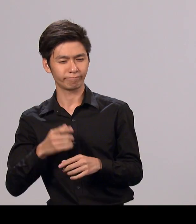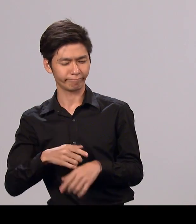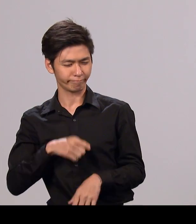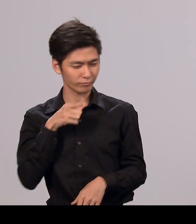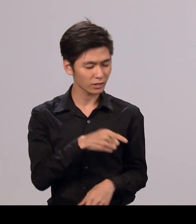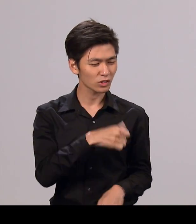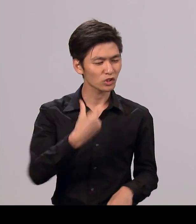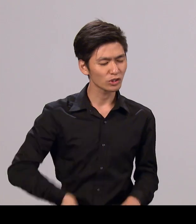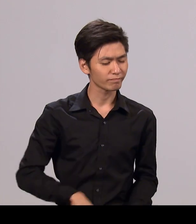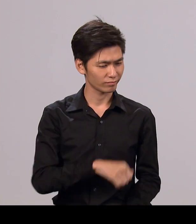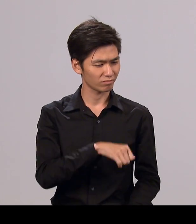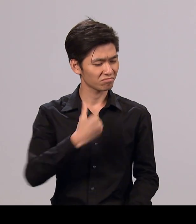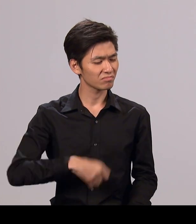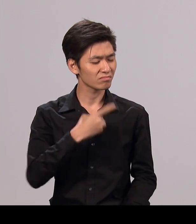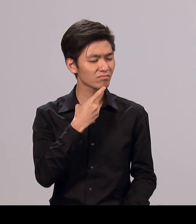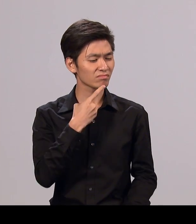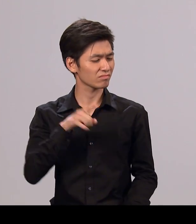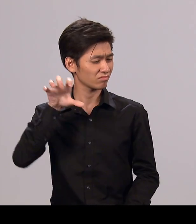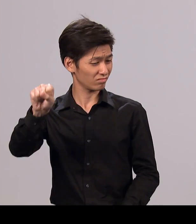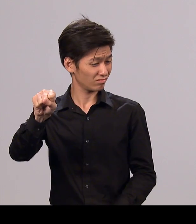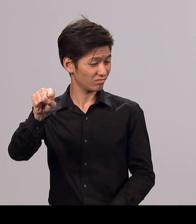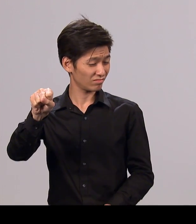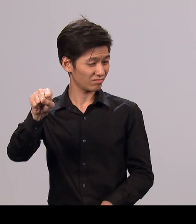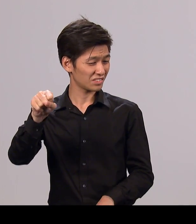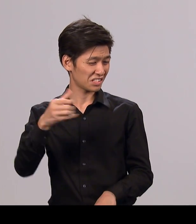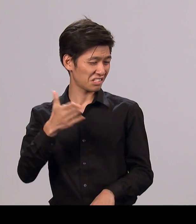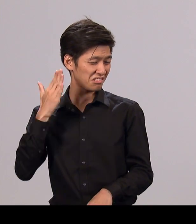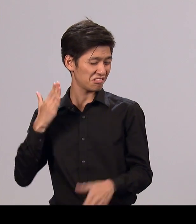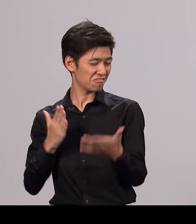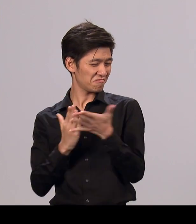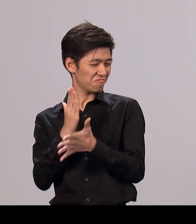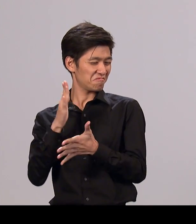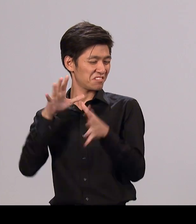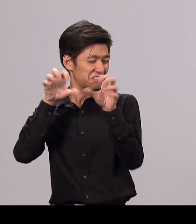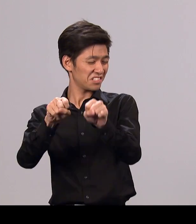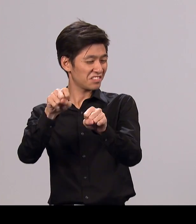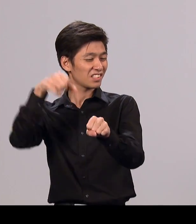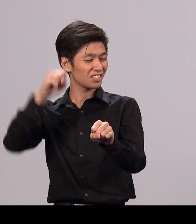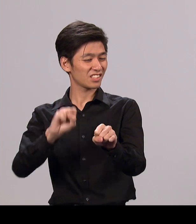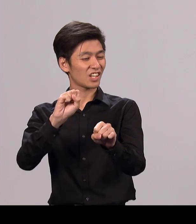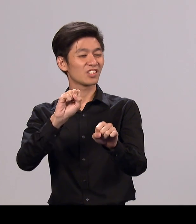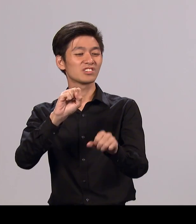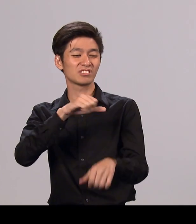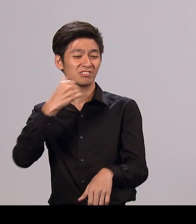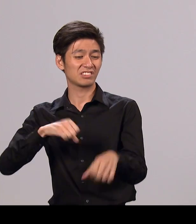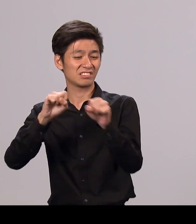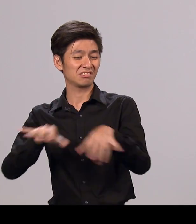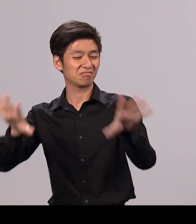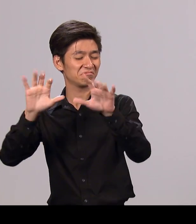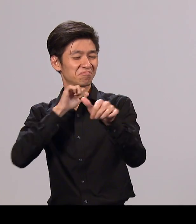The award said that China's claim to historic rights within the “nine-dash line” is incompatible with UNCLOS.